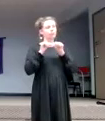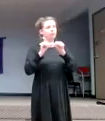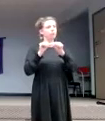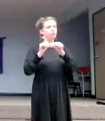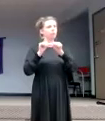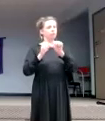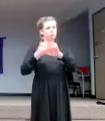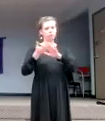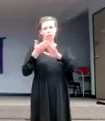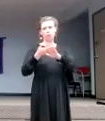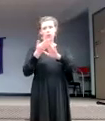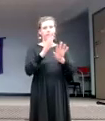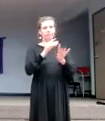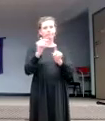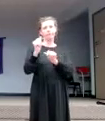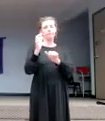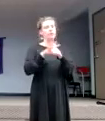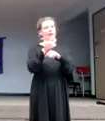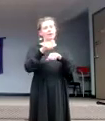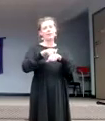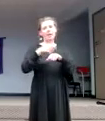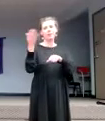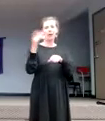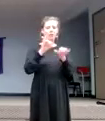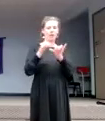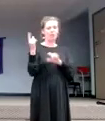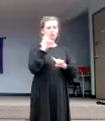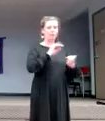to operate, gives you plenty of time to work with a local plumber to have that addressed.